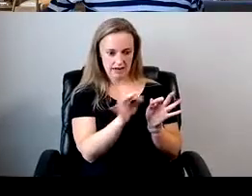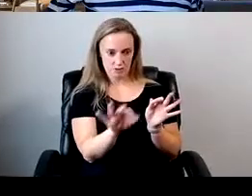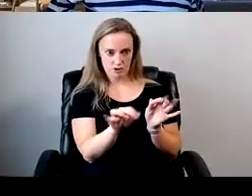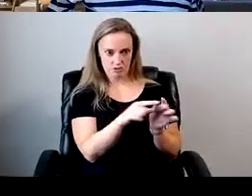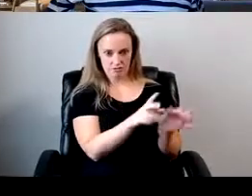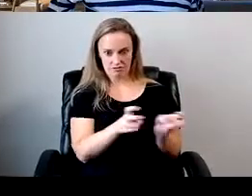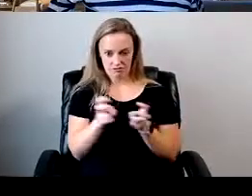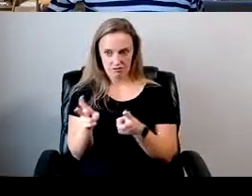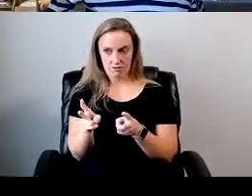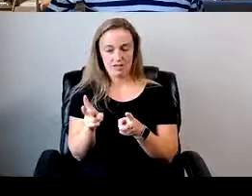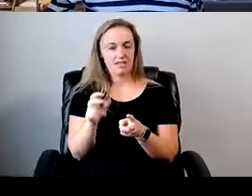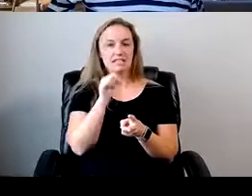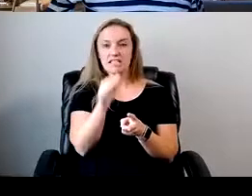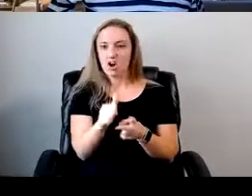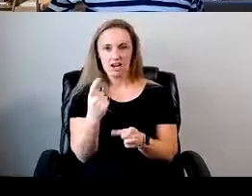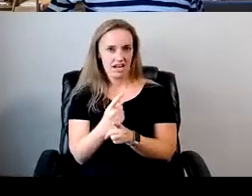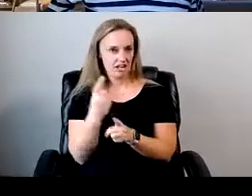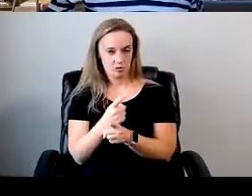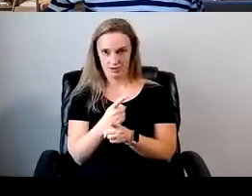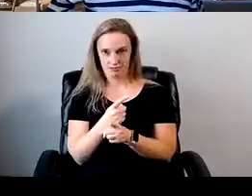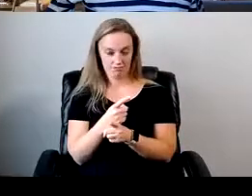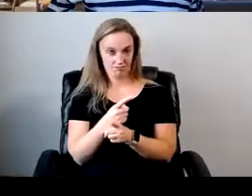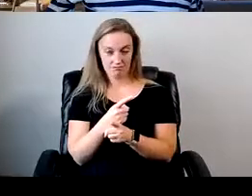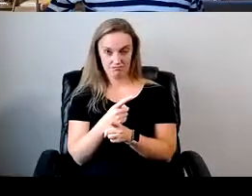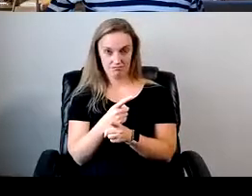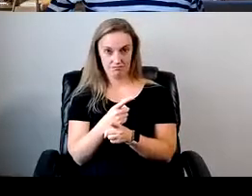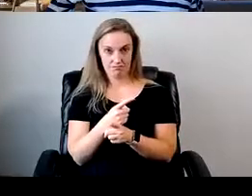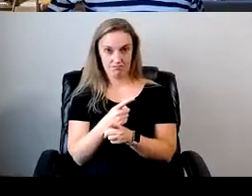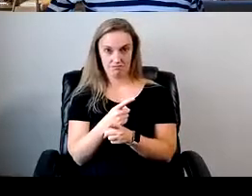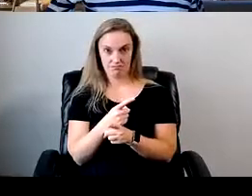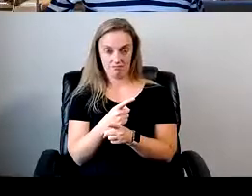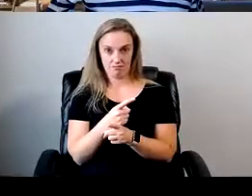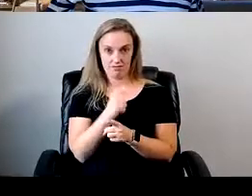It is not at all accurate of what is actually being said.